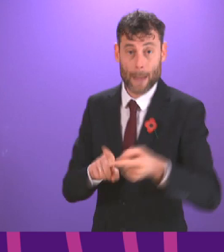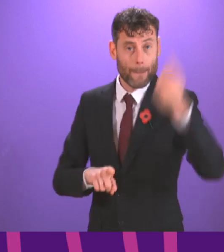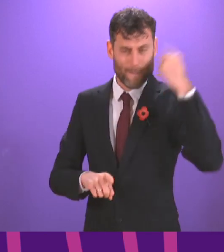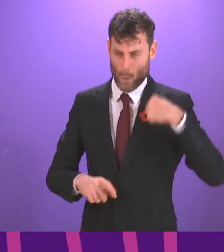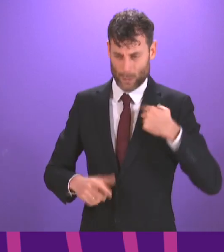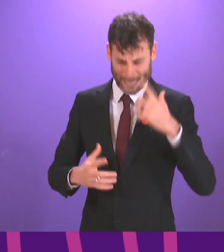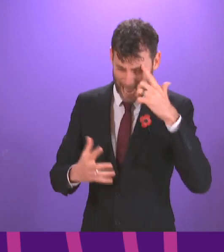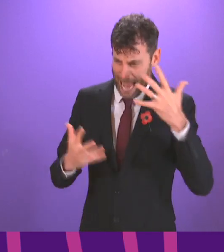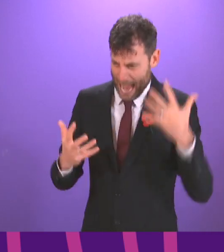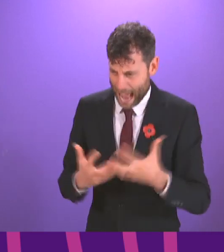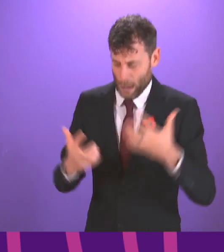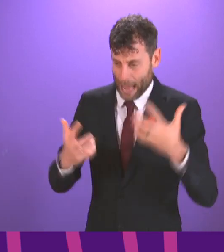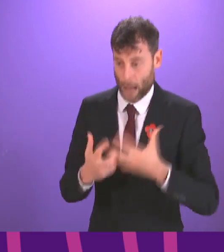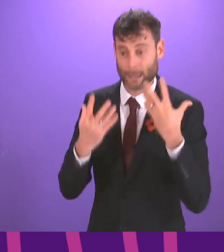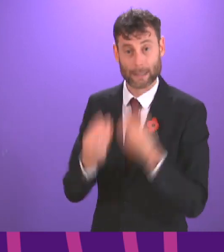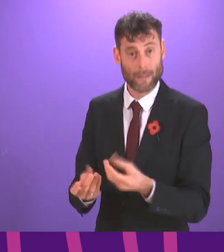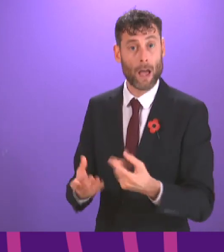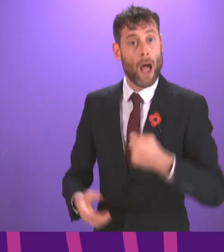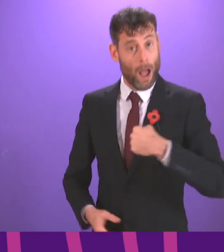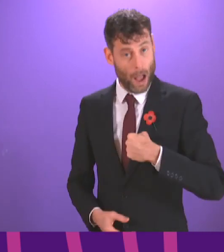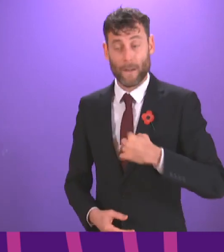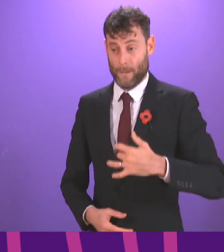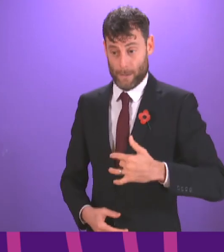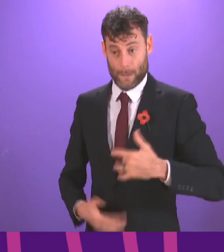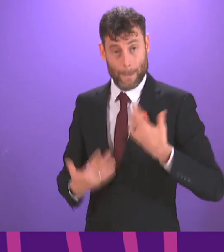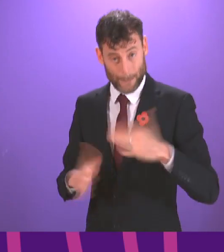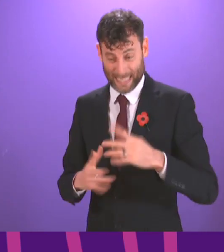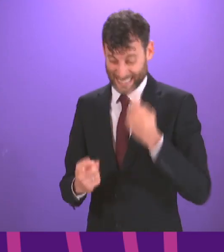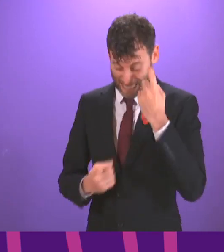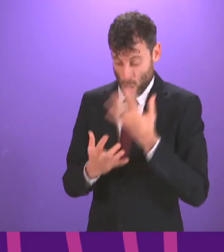would expect of someone in my position, I have personally spent a great deal of time